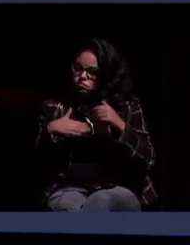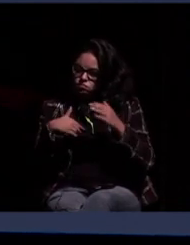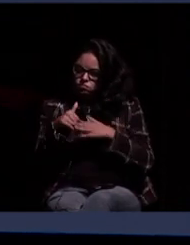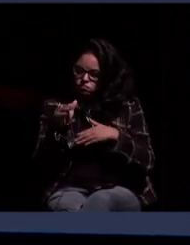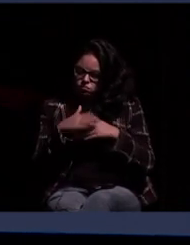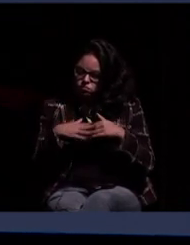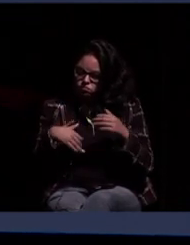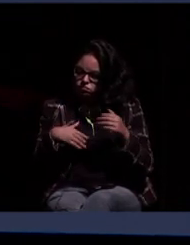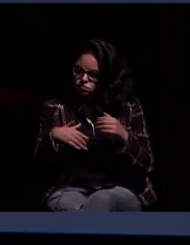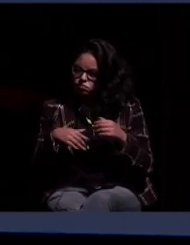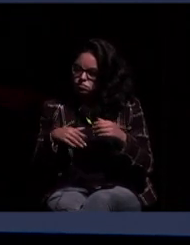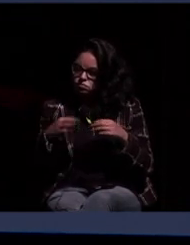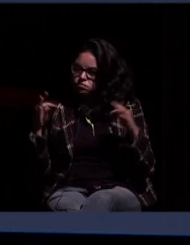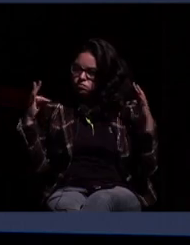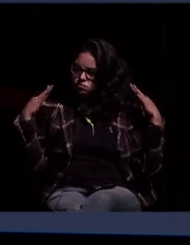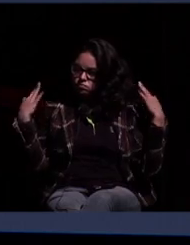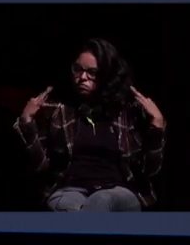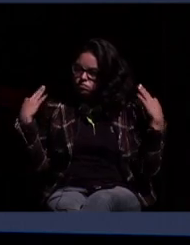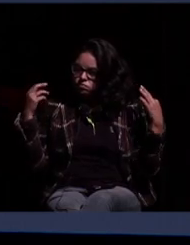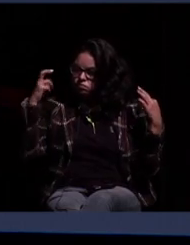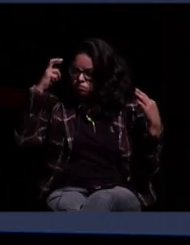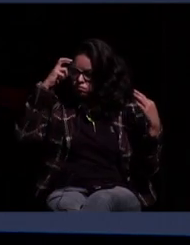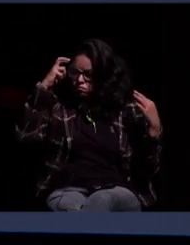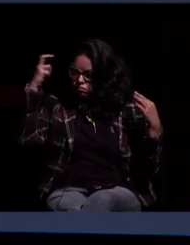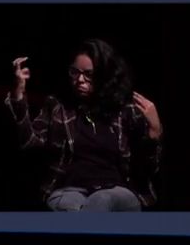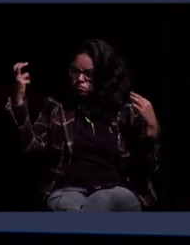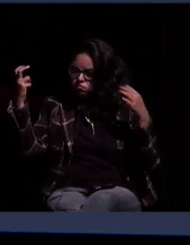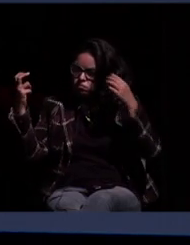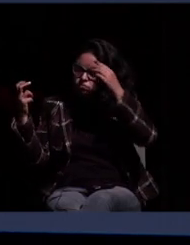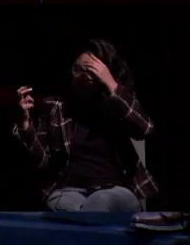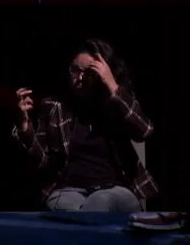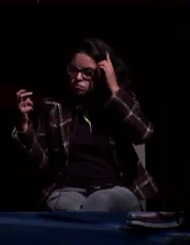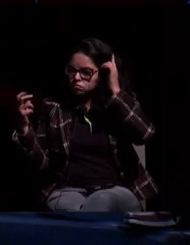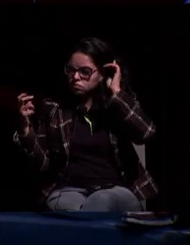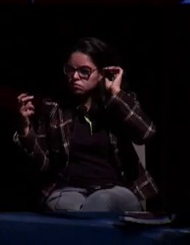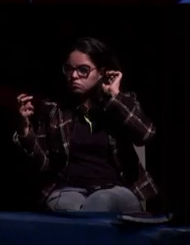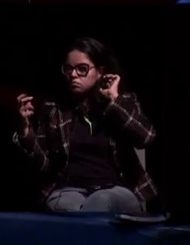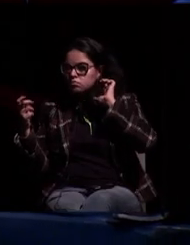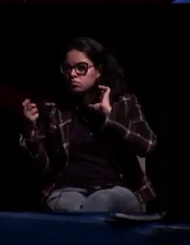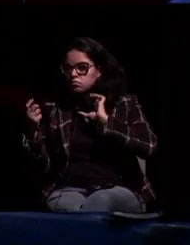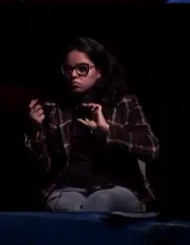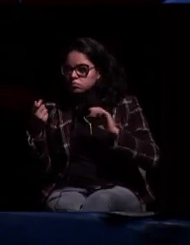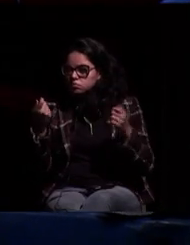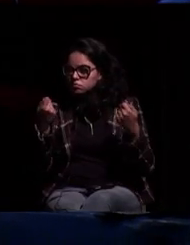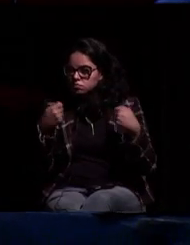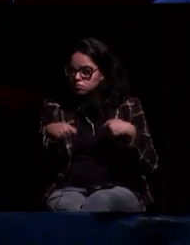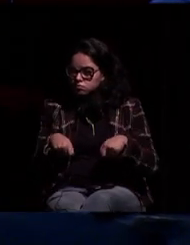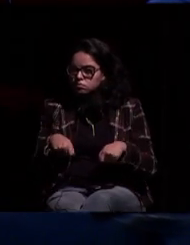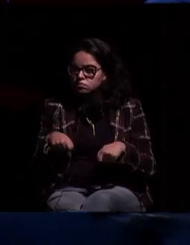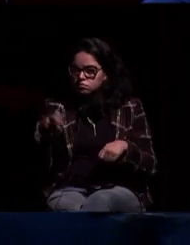Tourism is a field of knowledge. It needs to be a field of knowledge